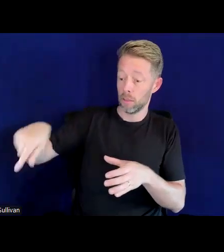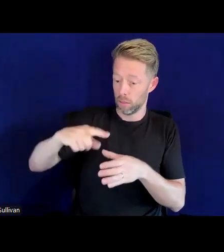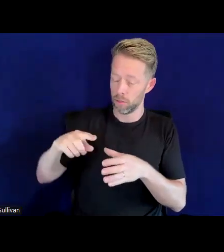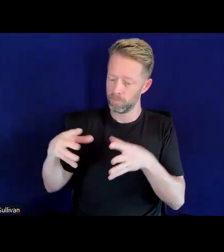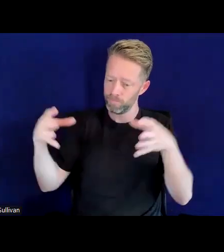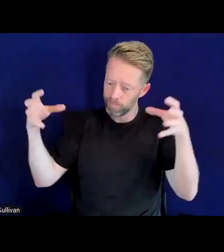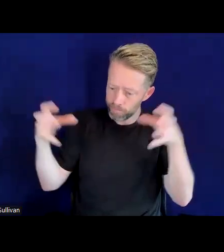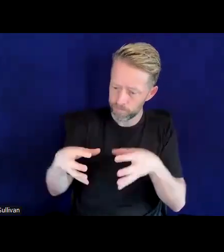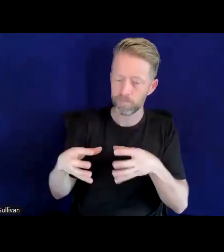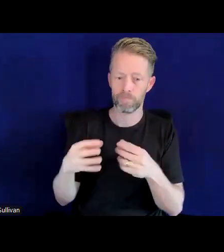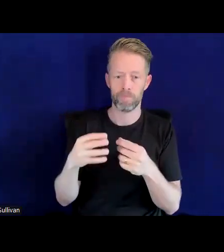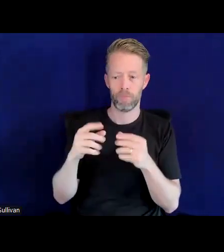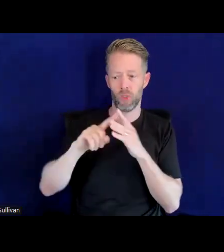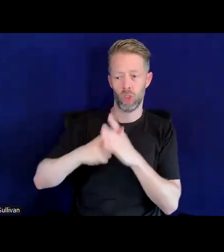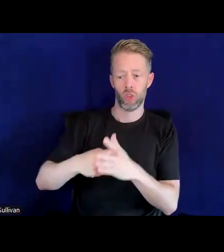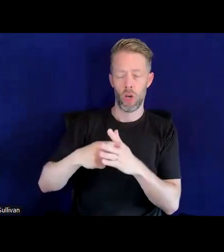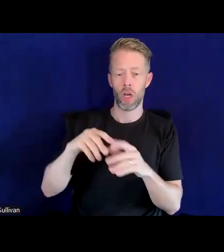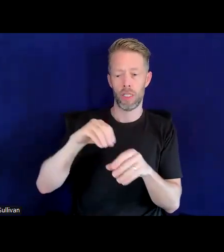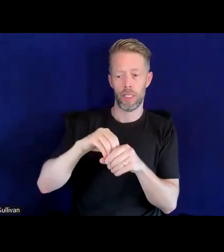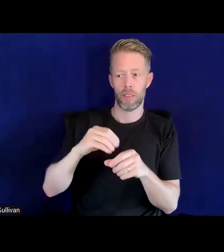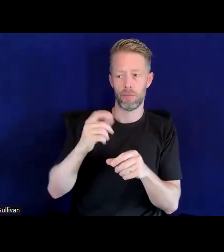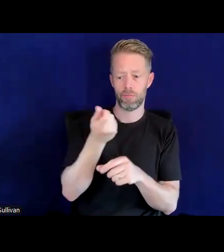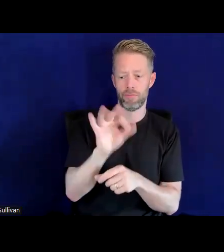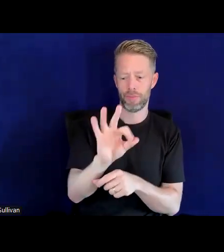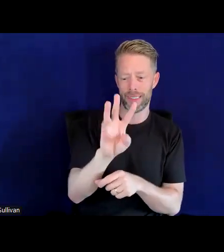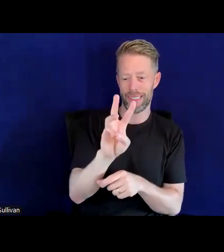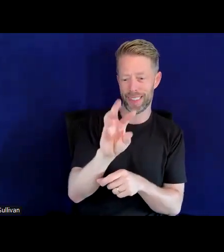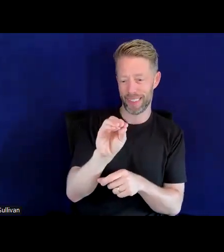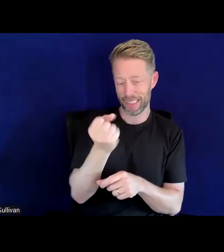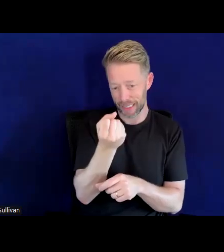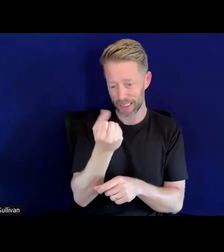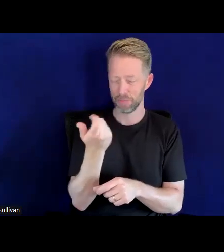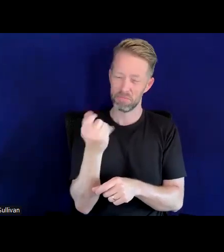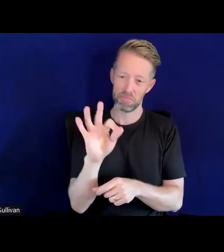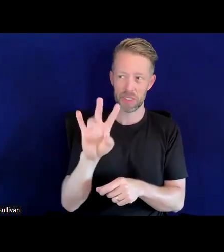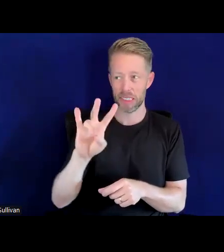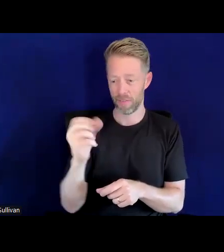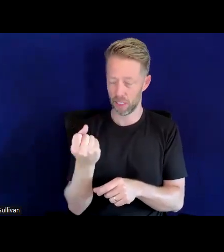to work on some of these things in the 1960s and into the 1970s,